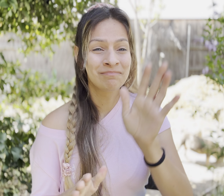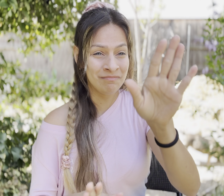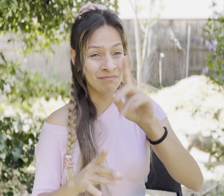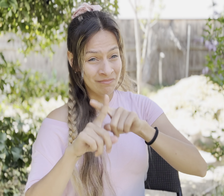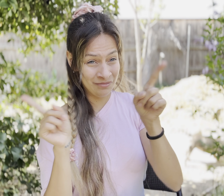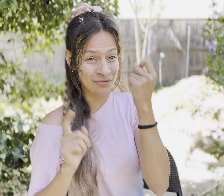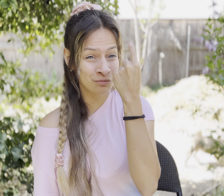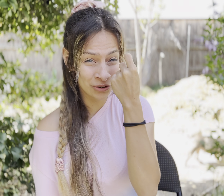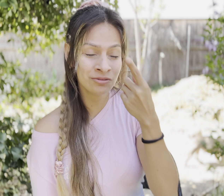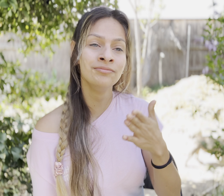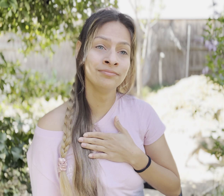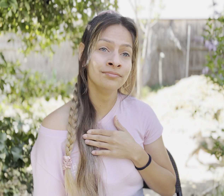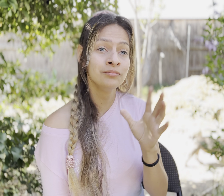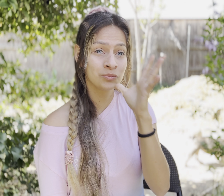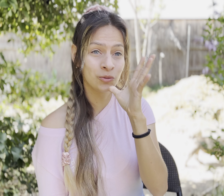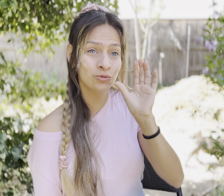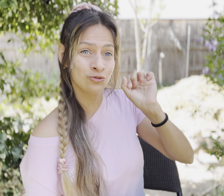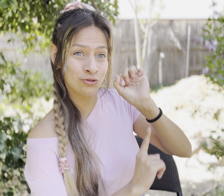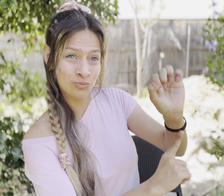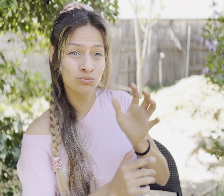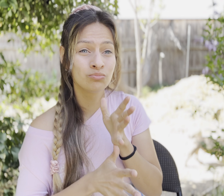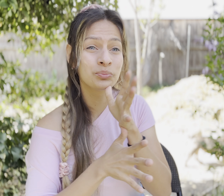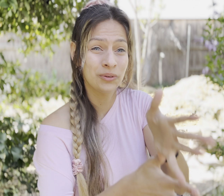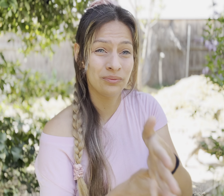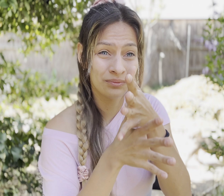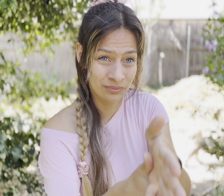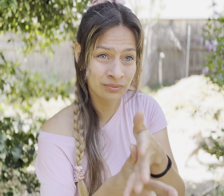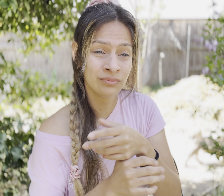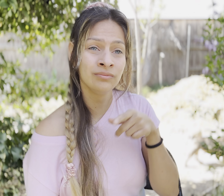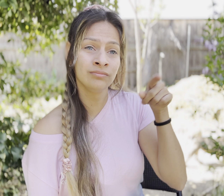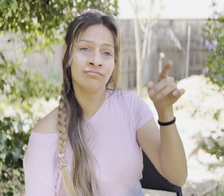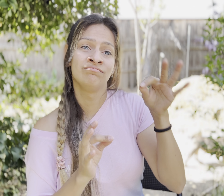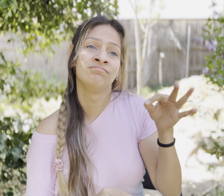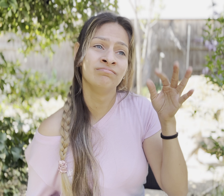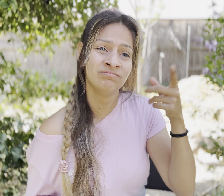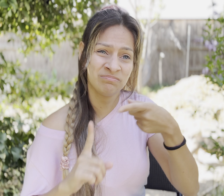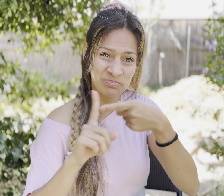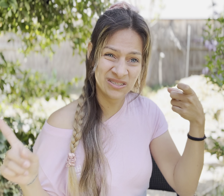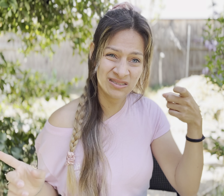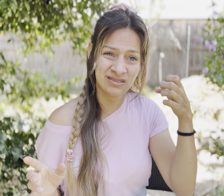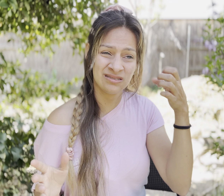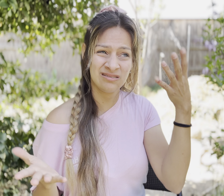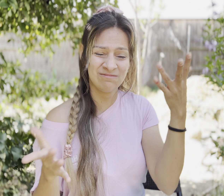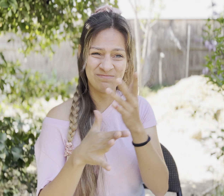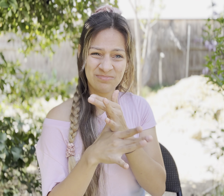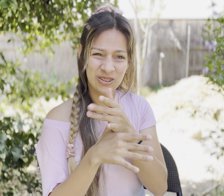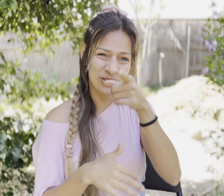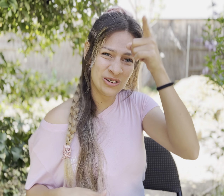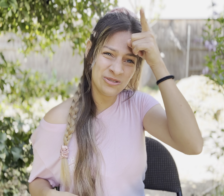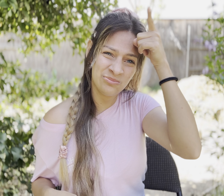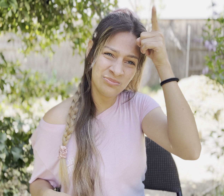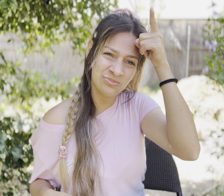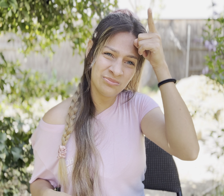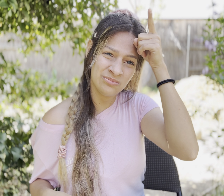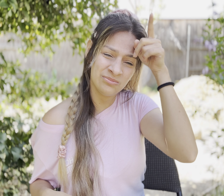But understand, my mother's grandmother is from Germany.